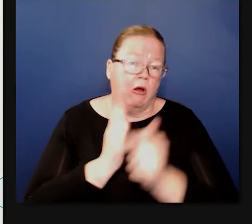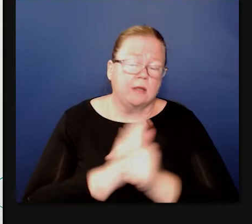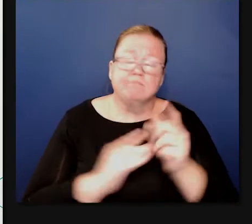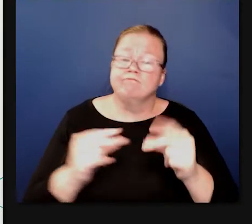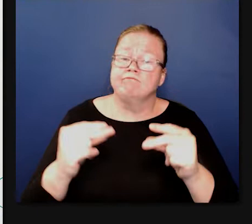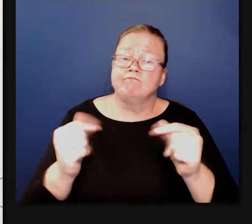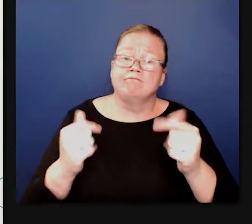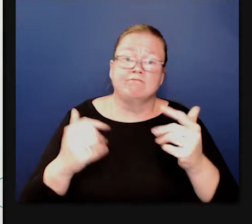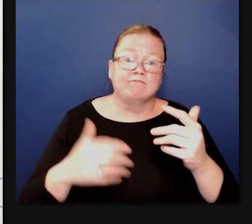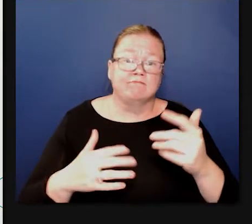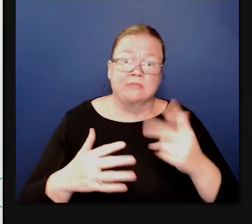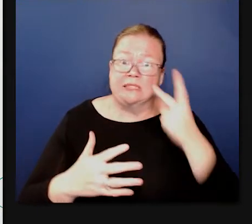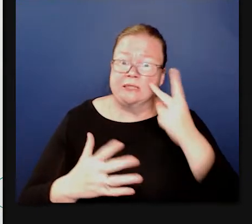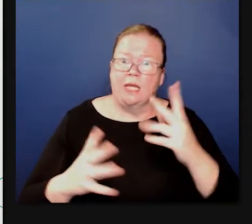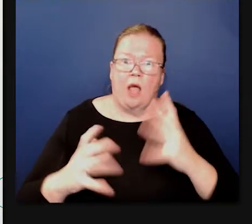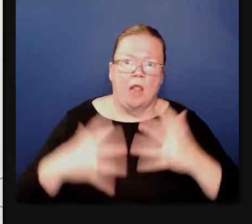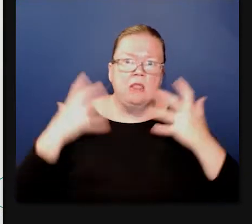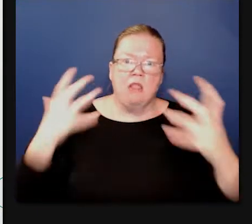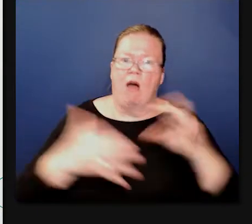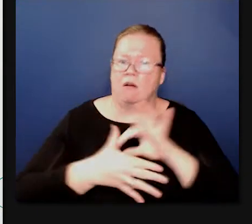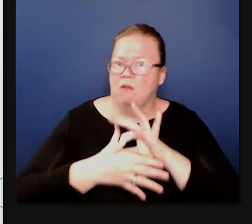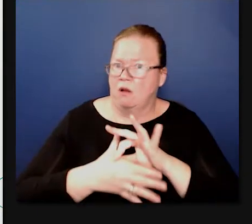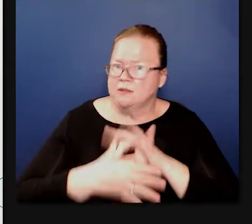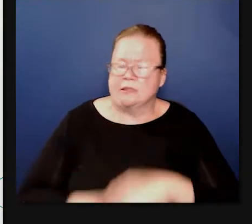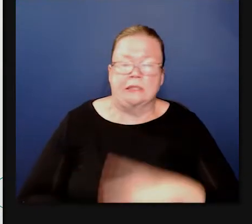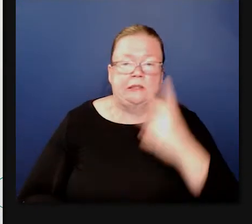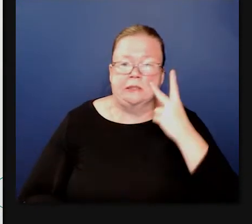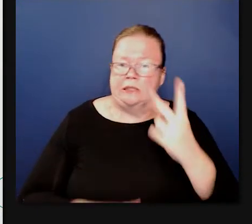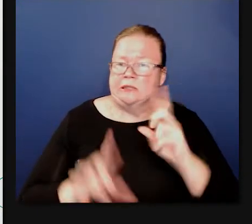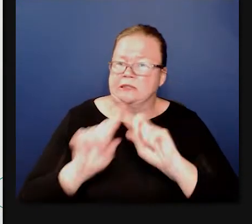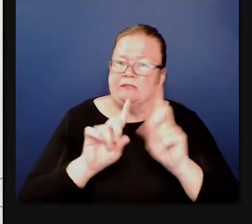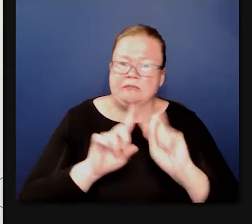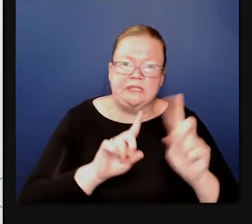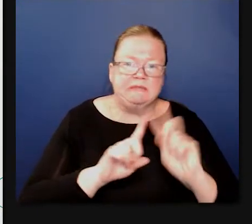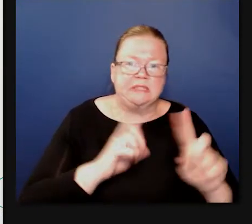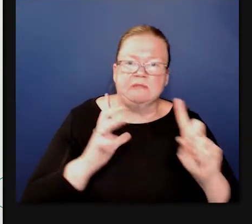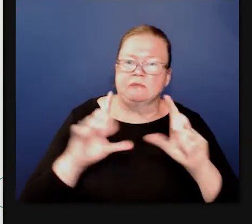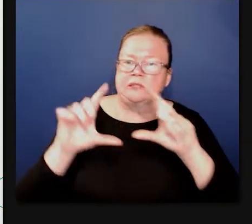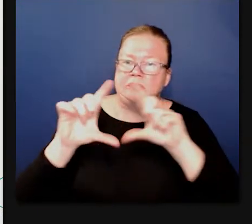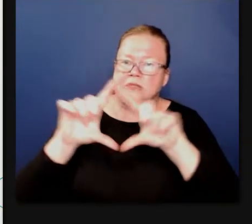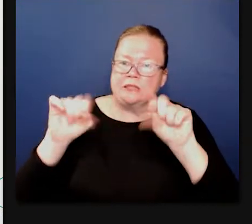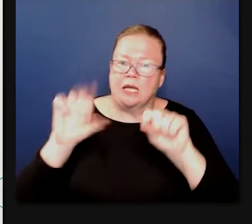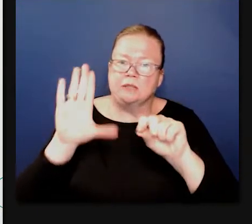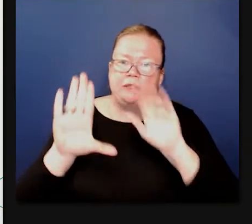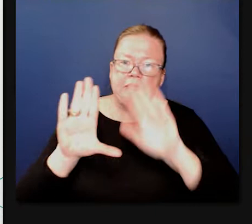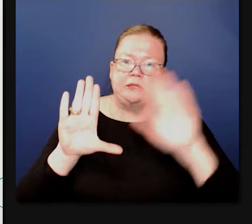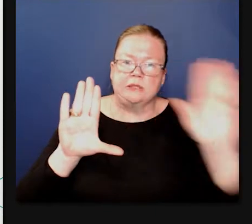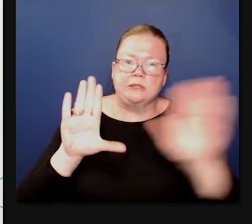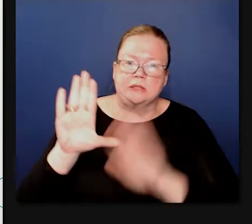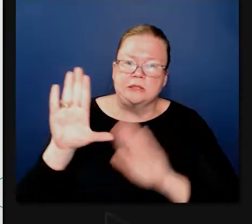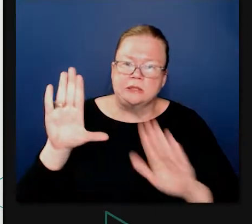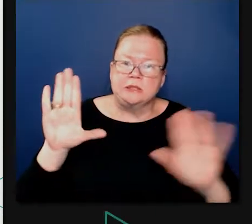So right away you are greeted with a ton of content. You can see there's a bunch of different tiles, all representing different items.